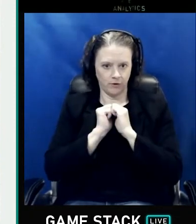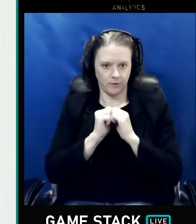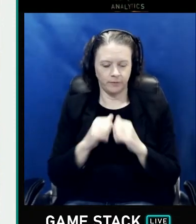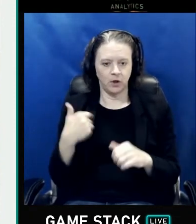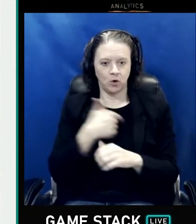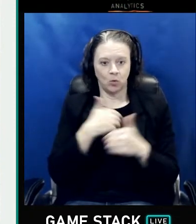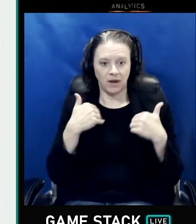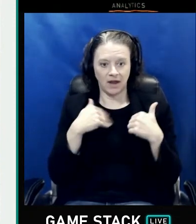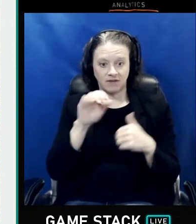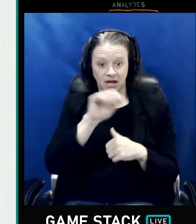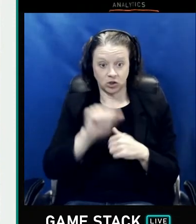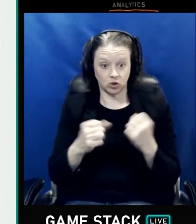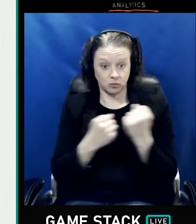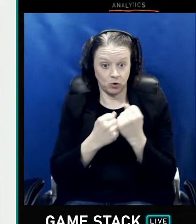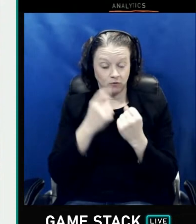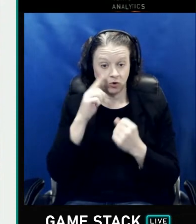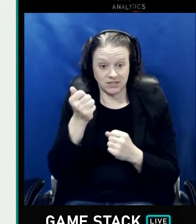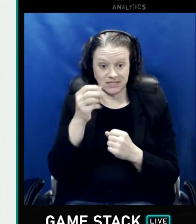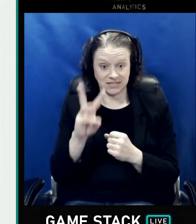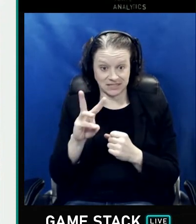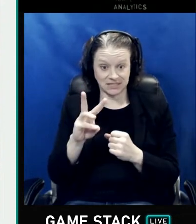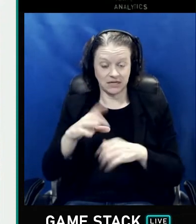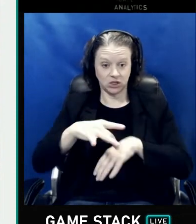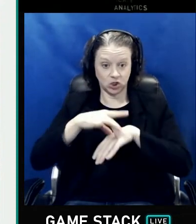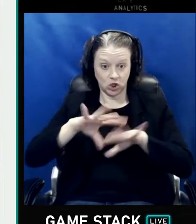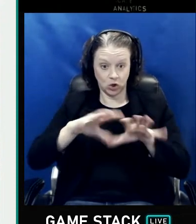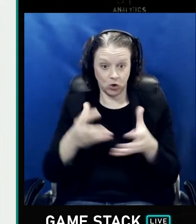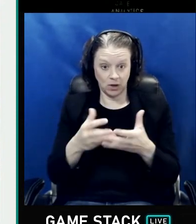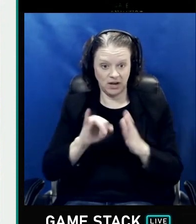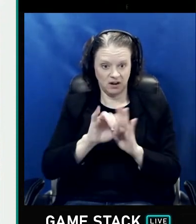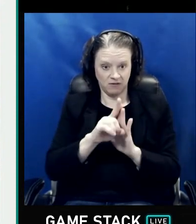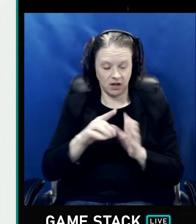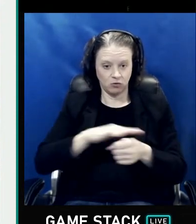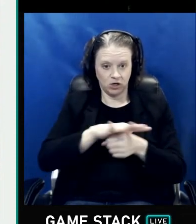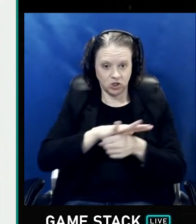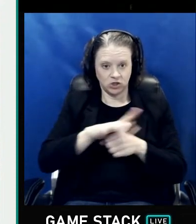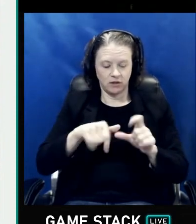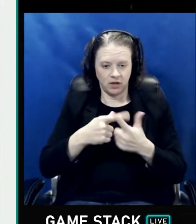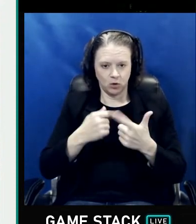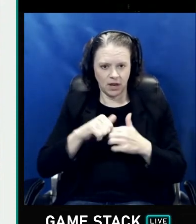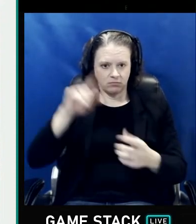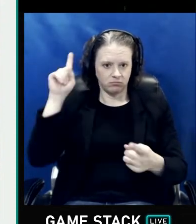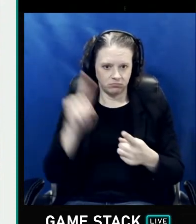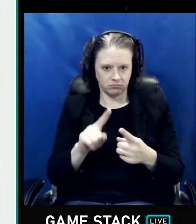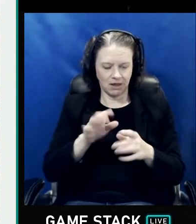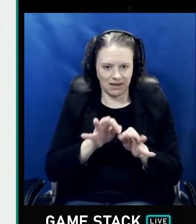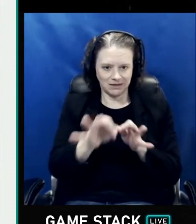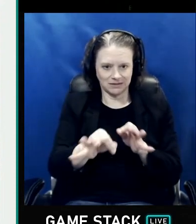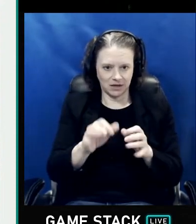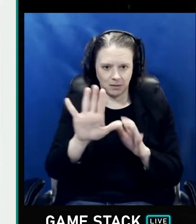latency together in the best location to play. Built in speech to text. The translation support.